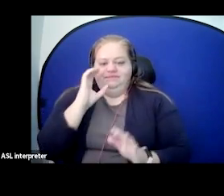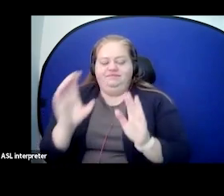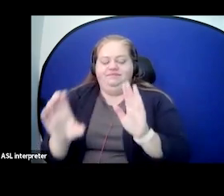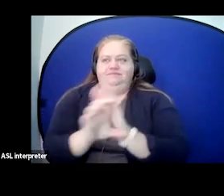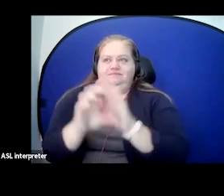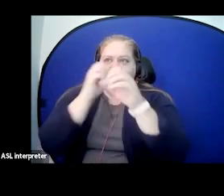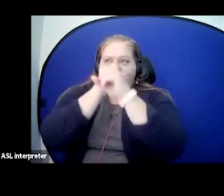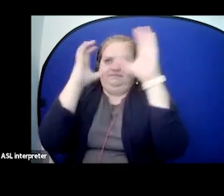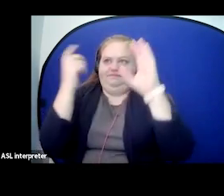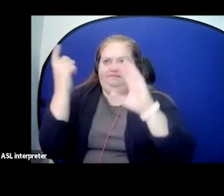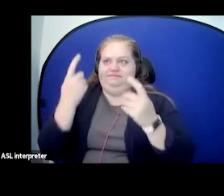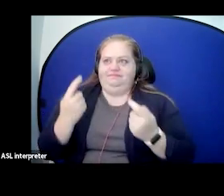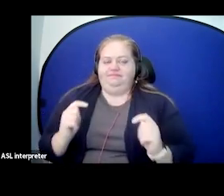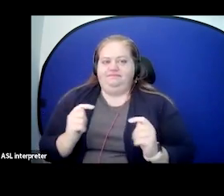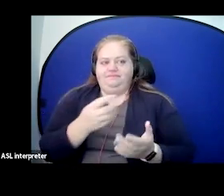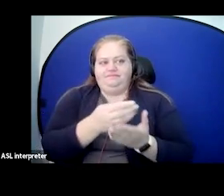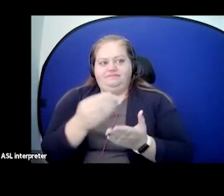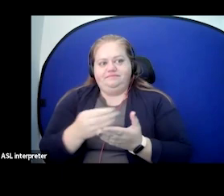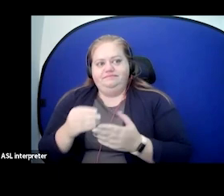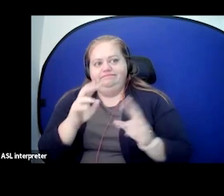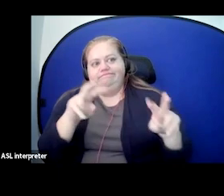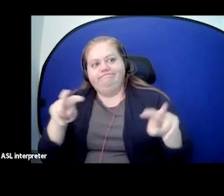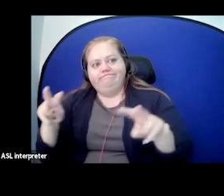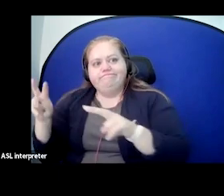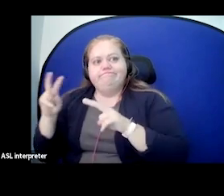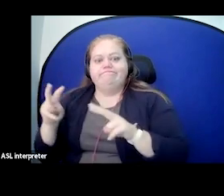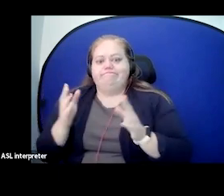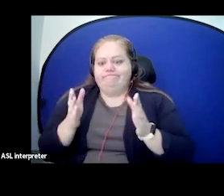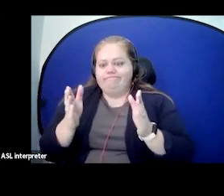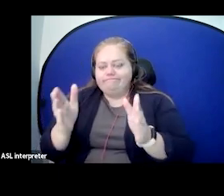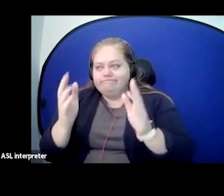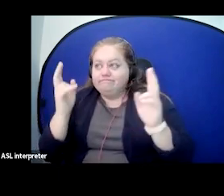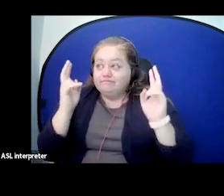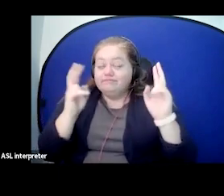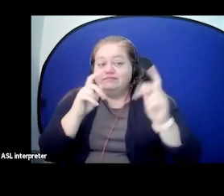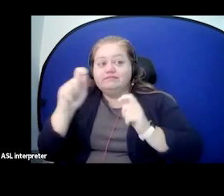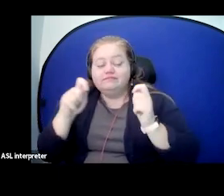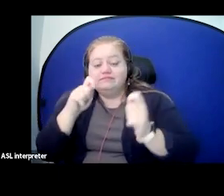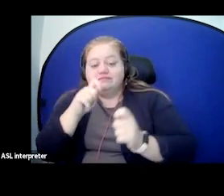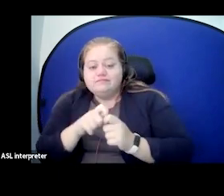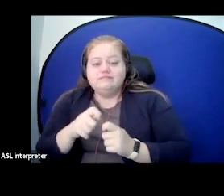a person trying to shop around. So they are at an aisle looking for a specific baking product.